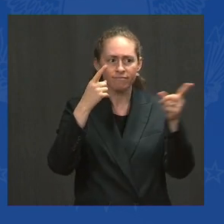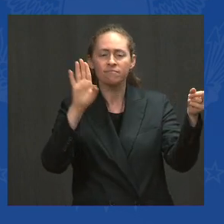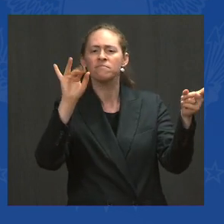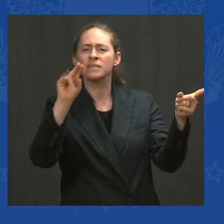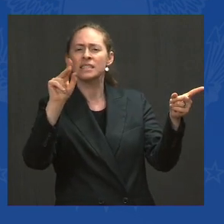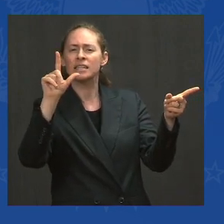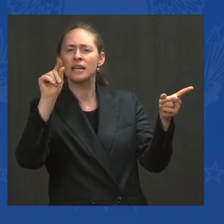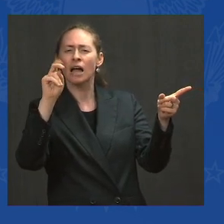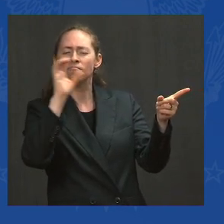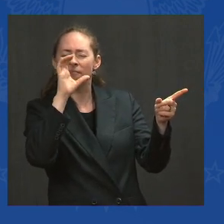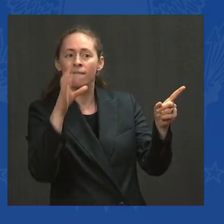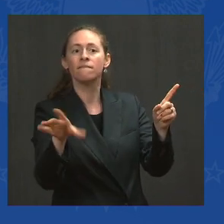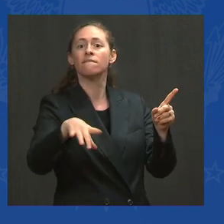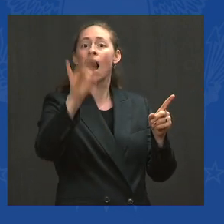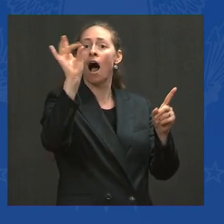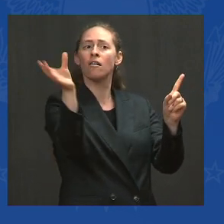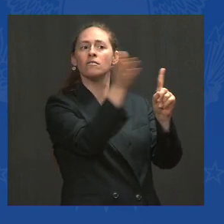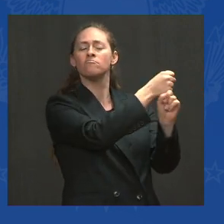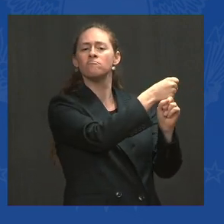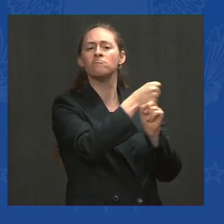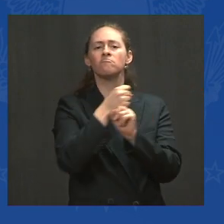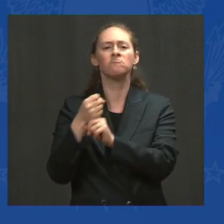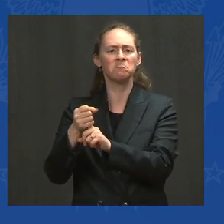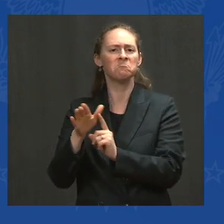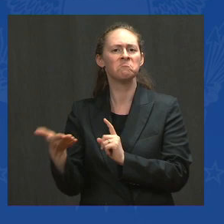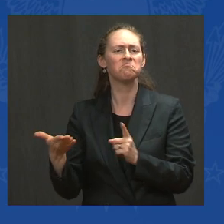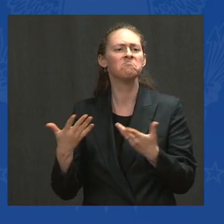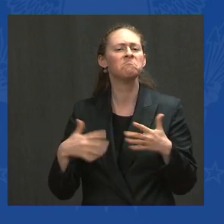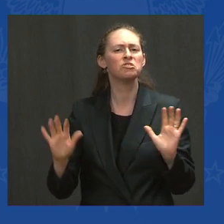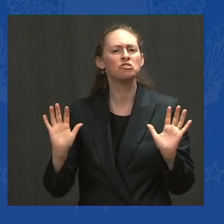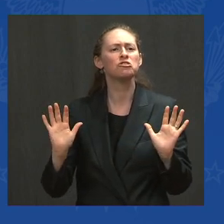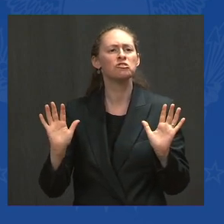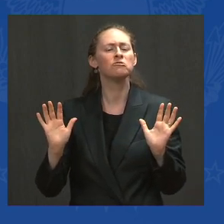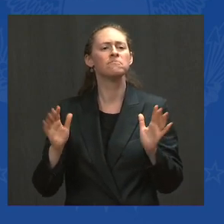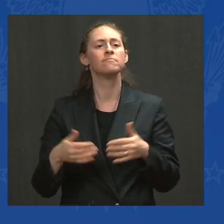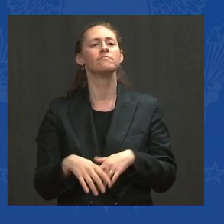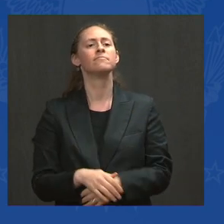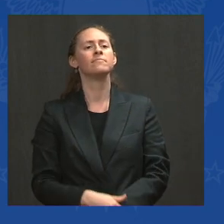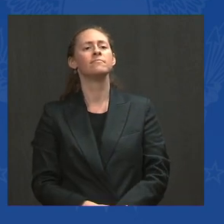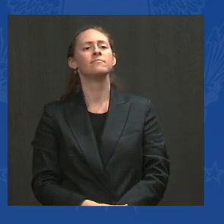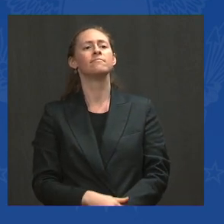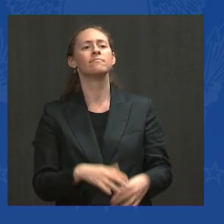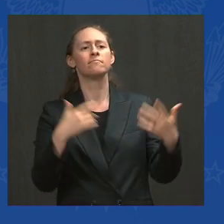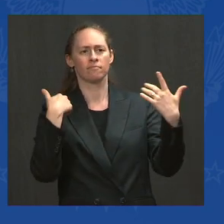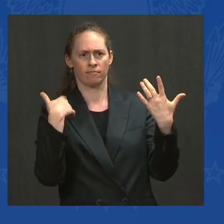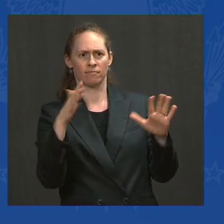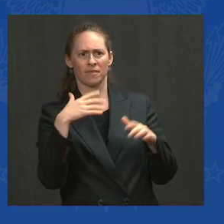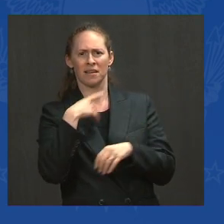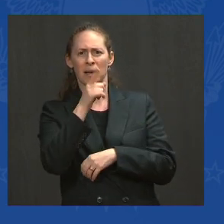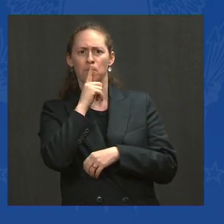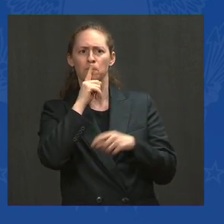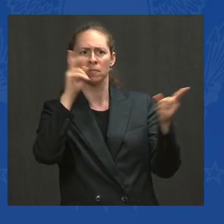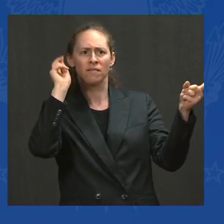keep Afghanistan from becoming a base from which attacks could be continued against the United States.